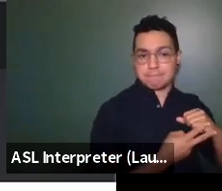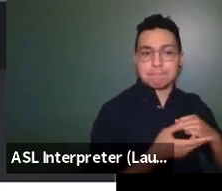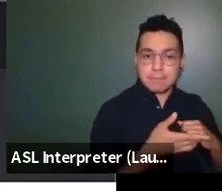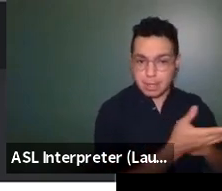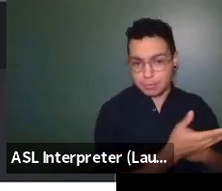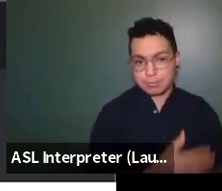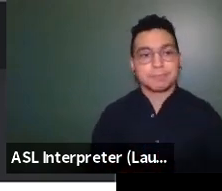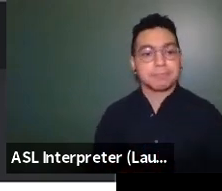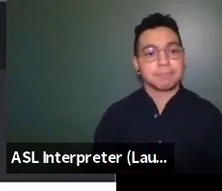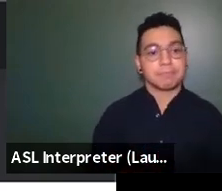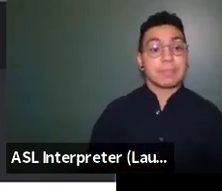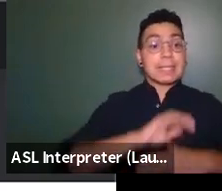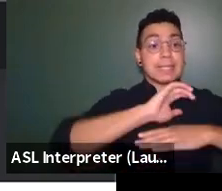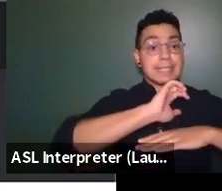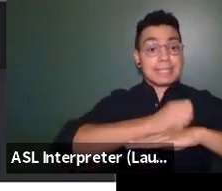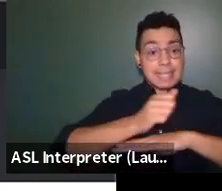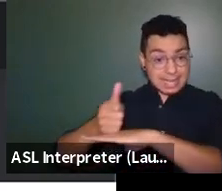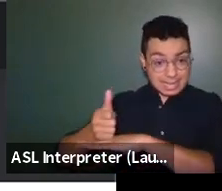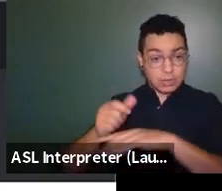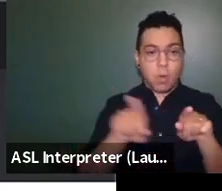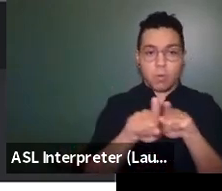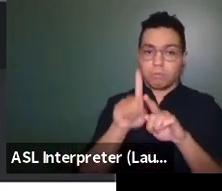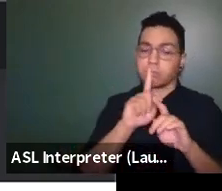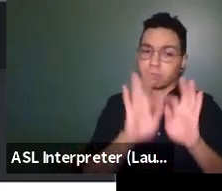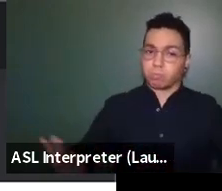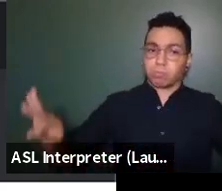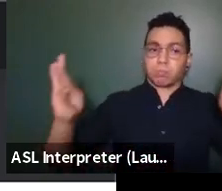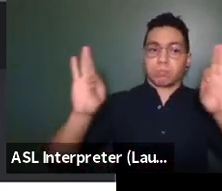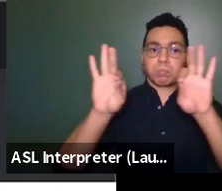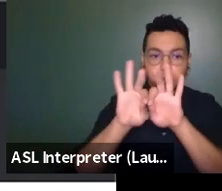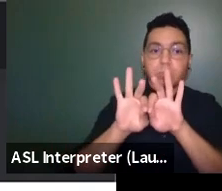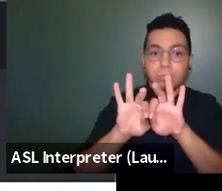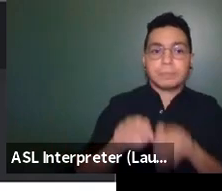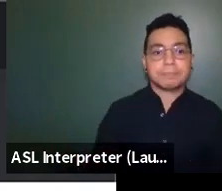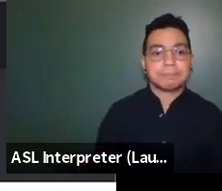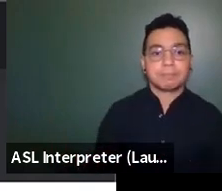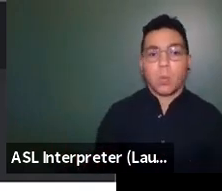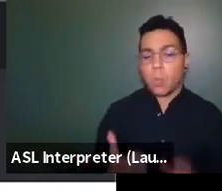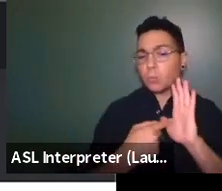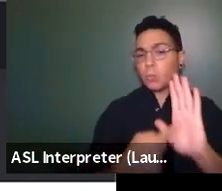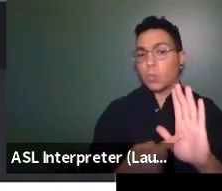ESD 112 - Katherine Livick: And your settings here are also very important. And I just want to show you really quickly, why they're important.